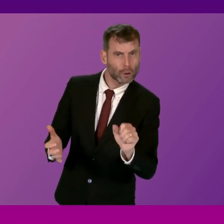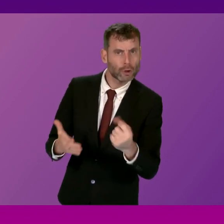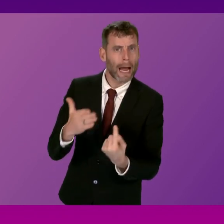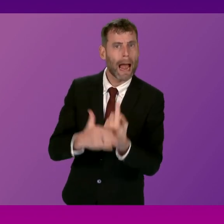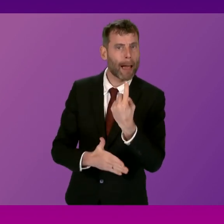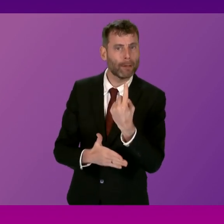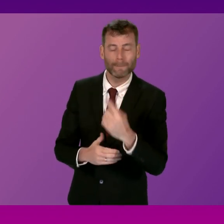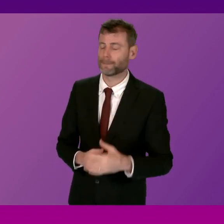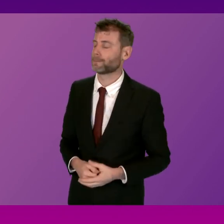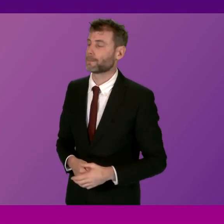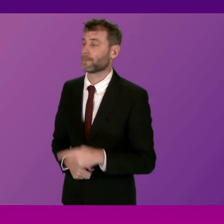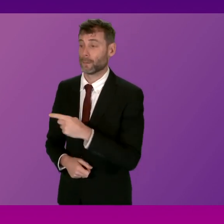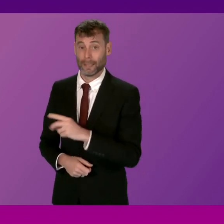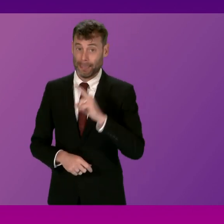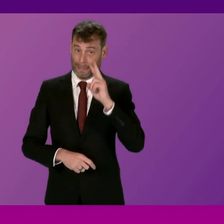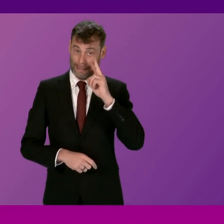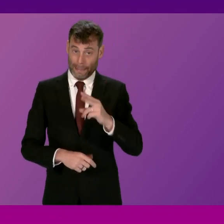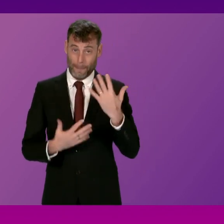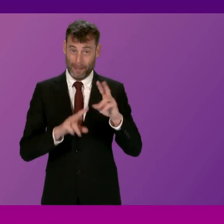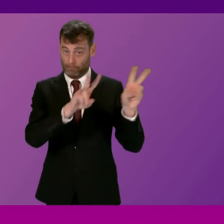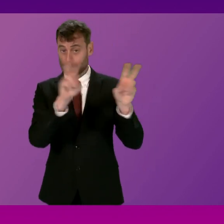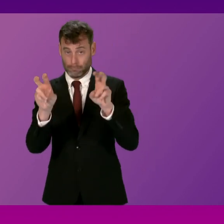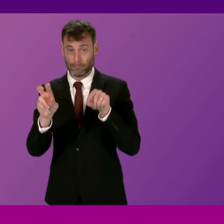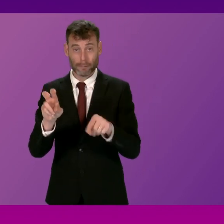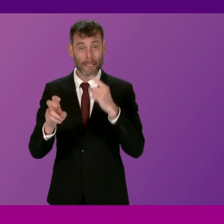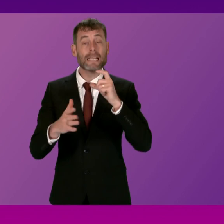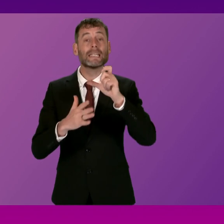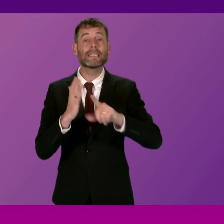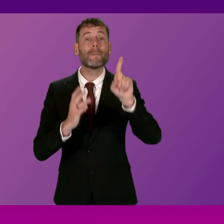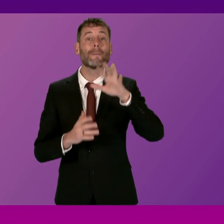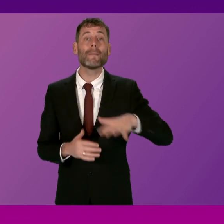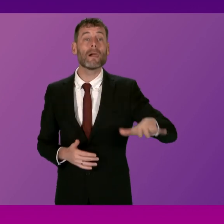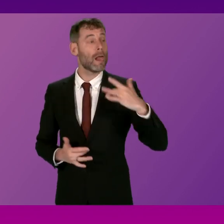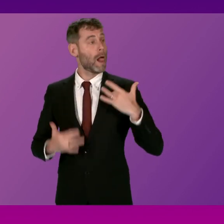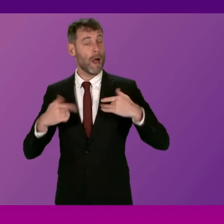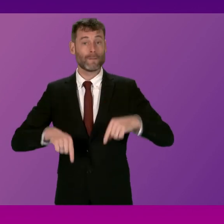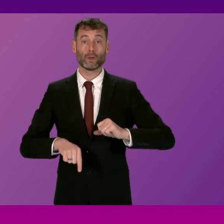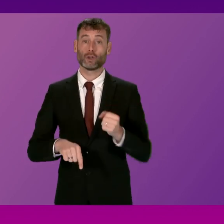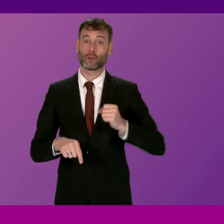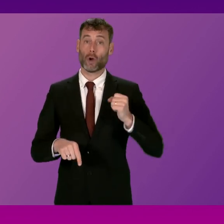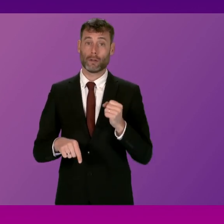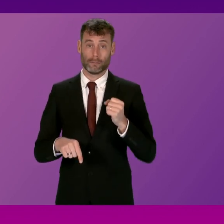“the situation for disabled people overall in Scotland has not got any better since the 2016 Inquiry”